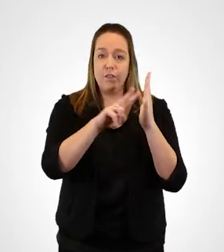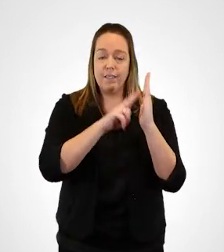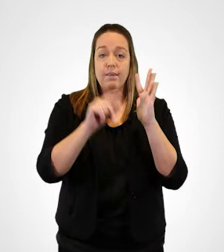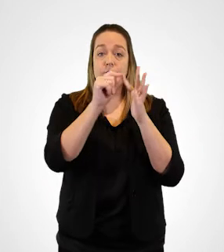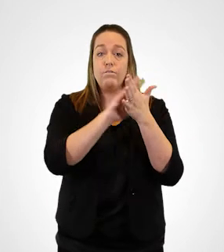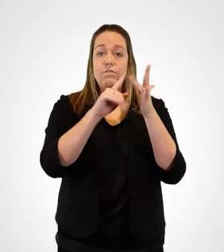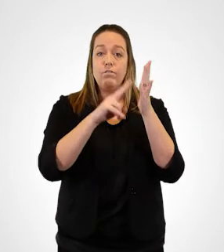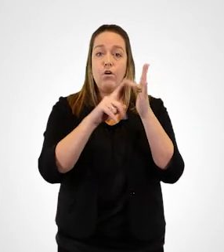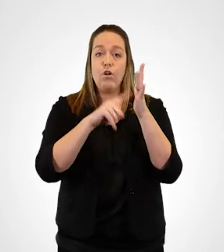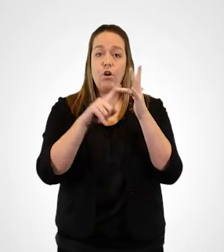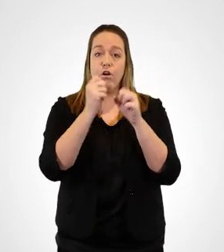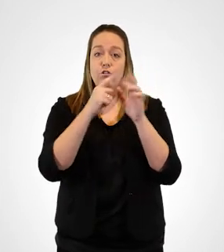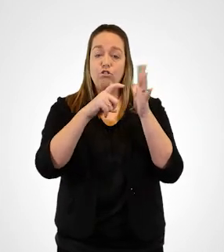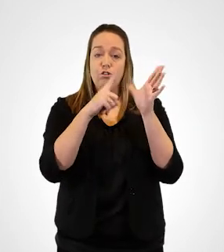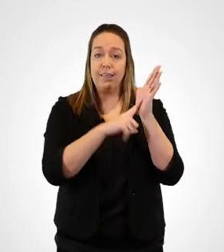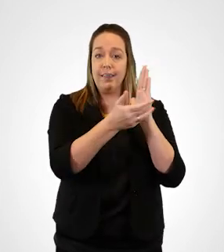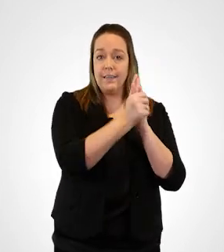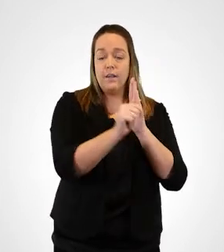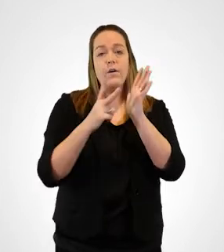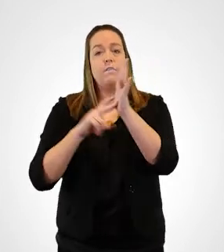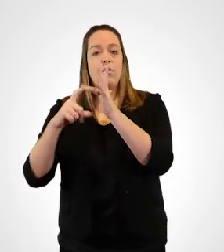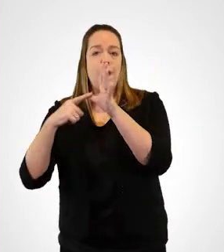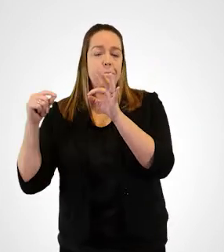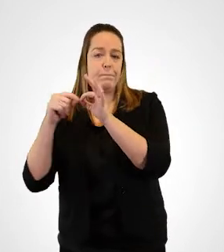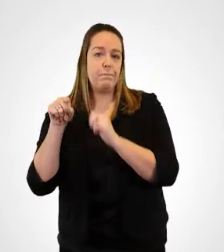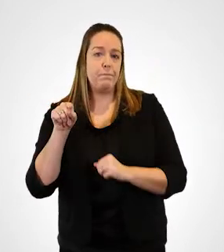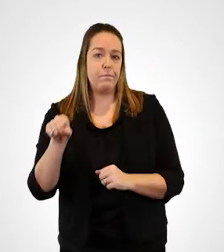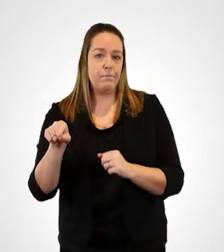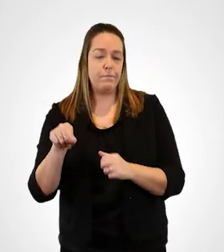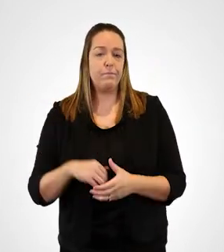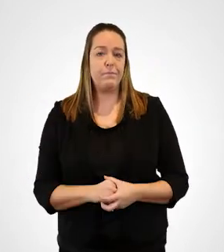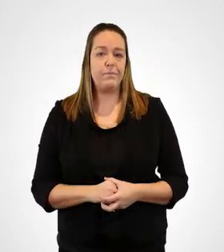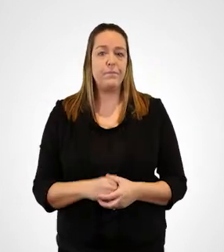the phonological skills and vocabulary, which in turn are giving rise